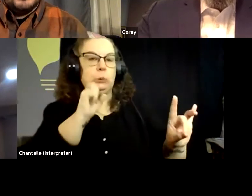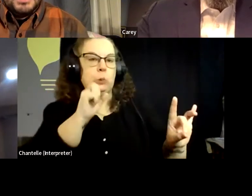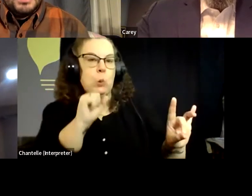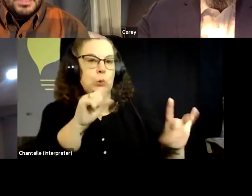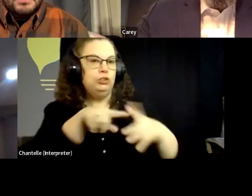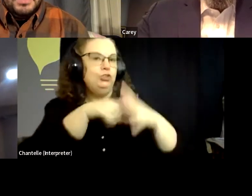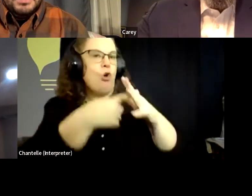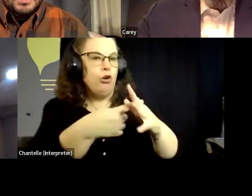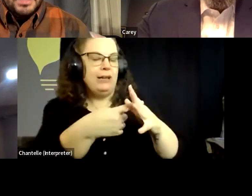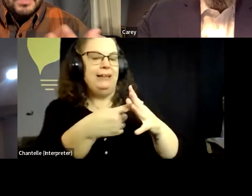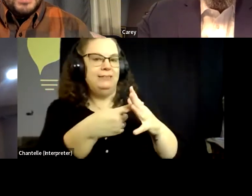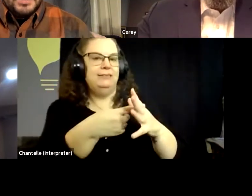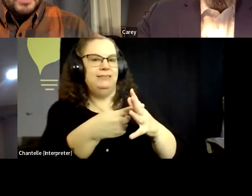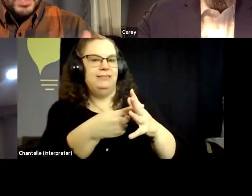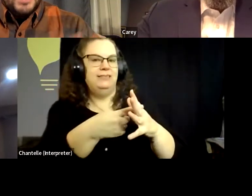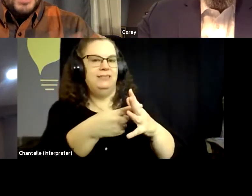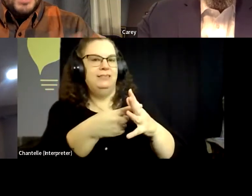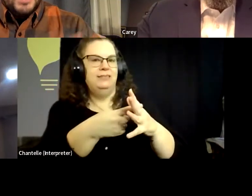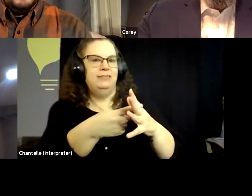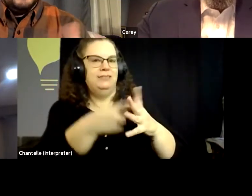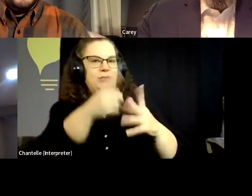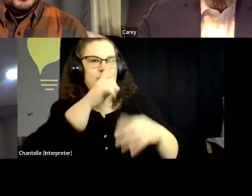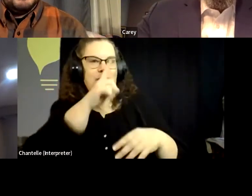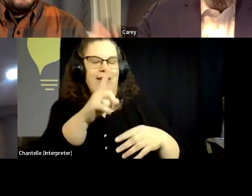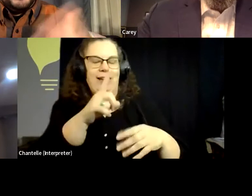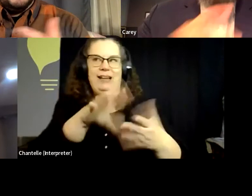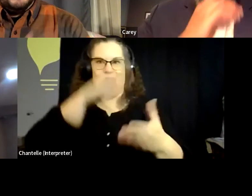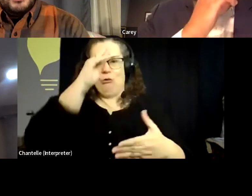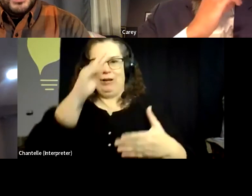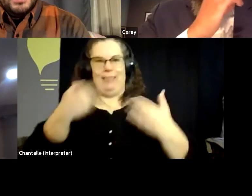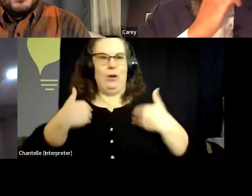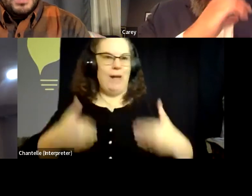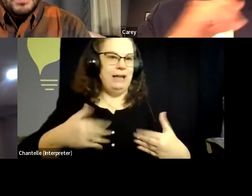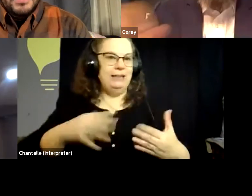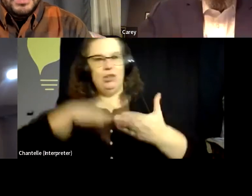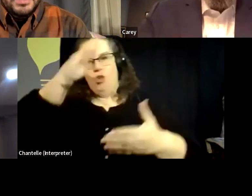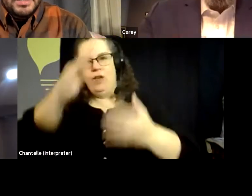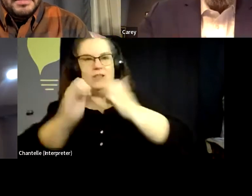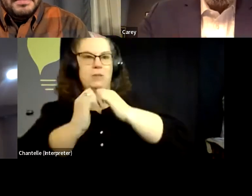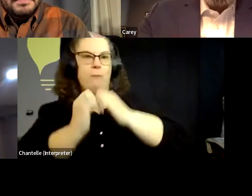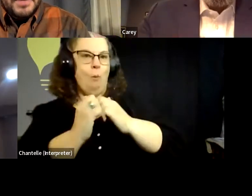13 -- coming into their bodies. They are learn ing the sport as they are growing up.